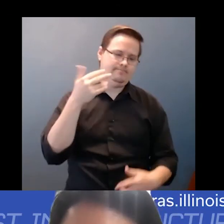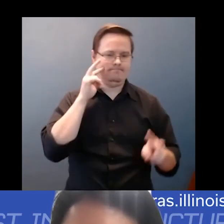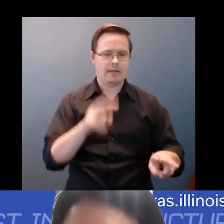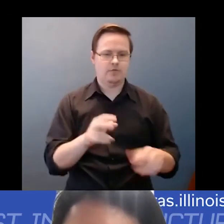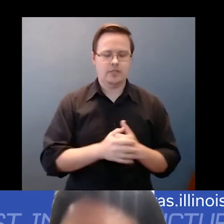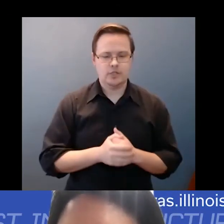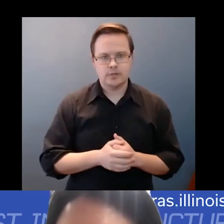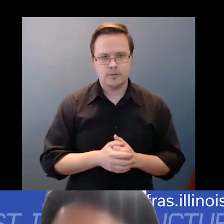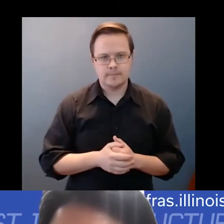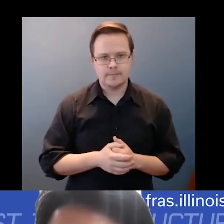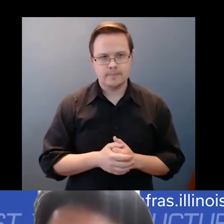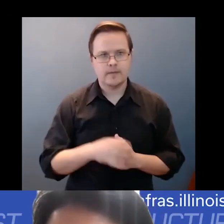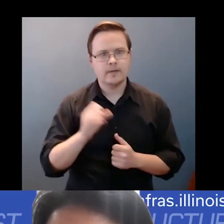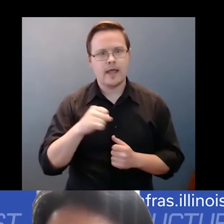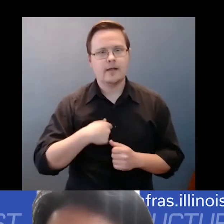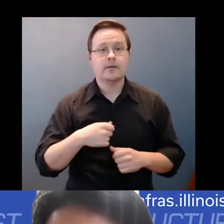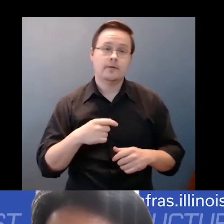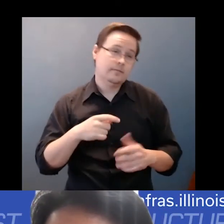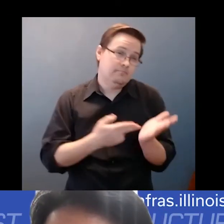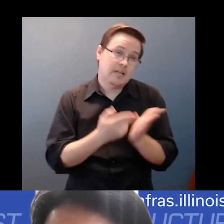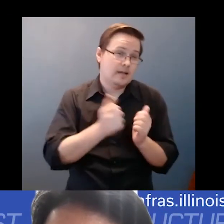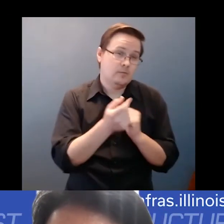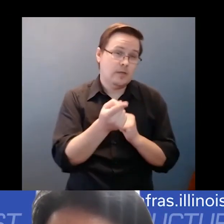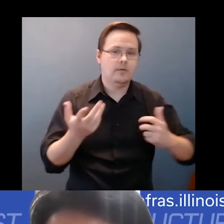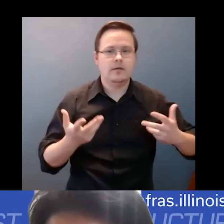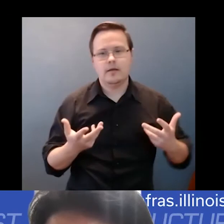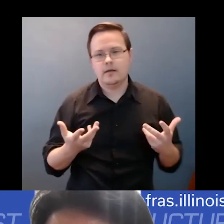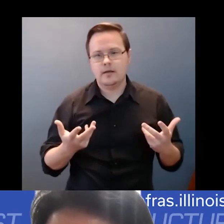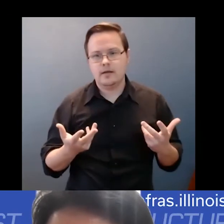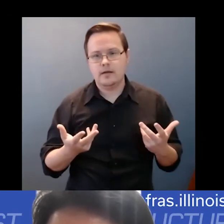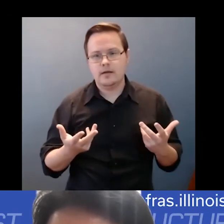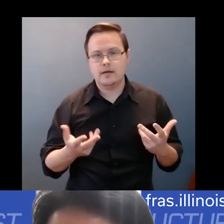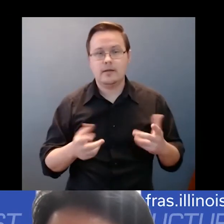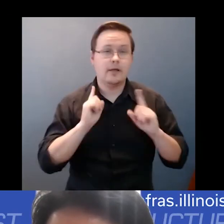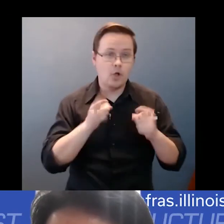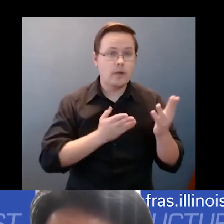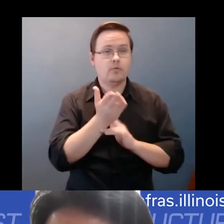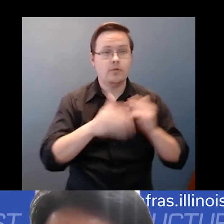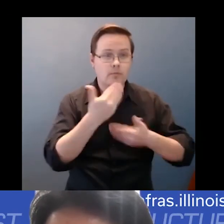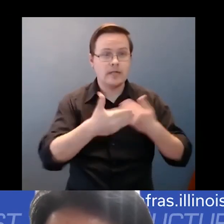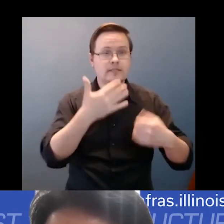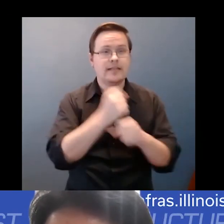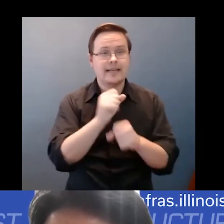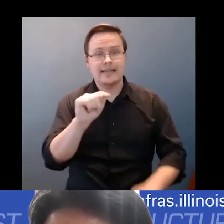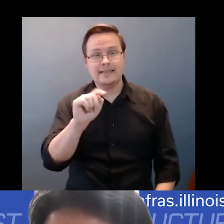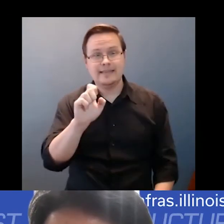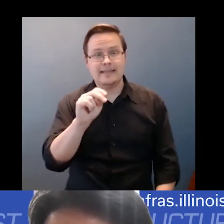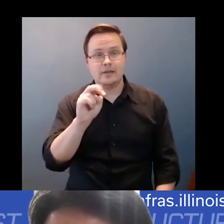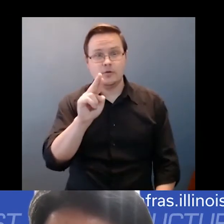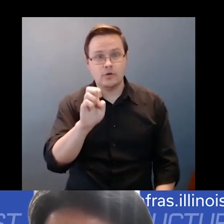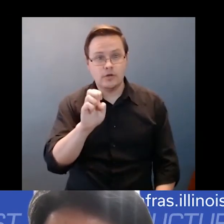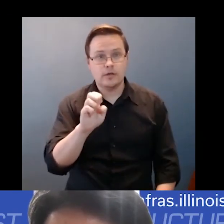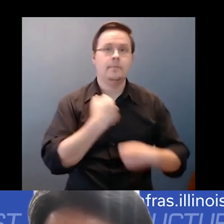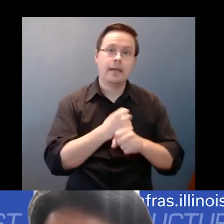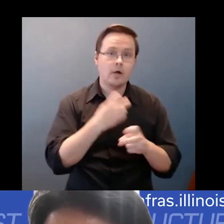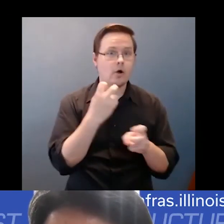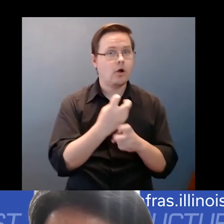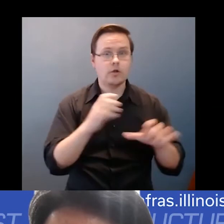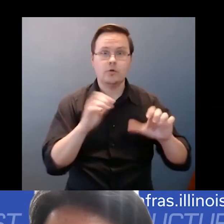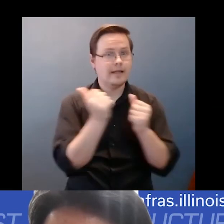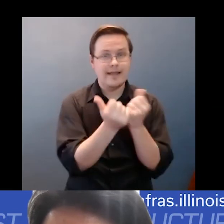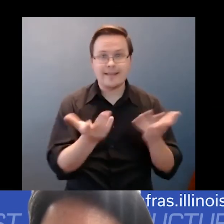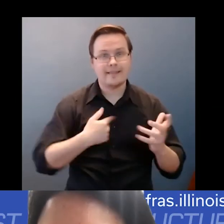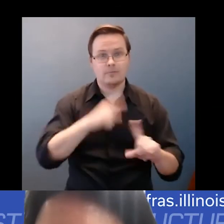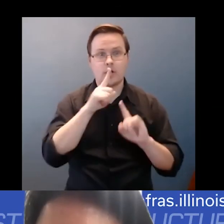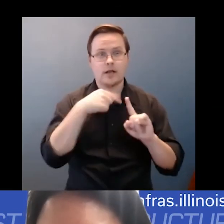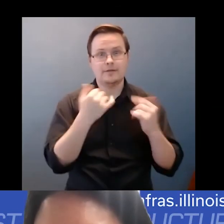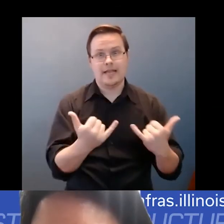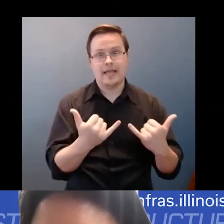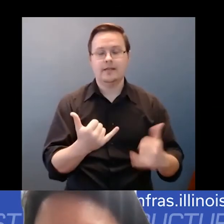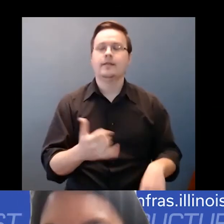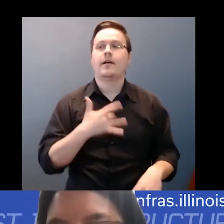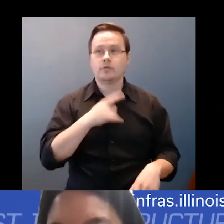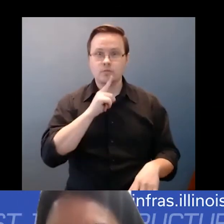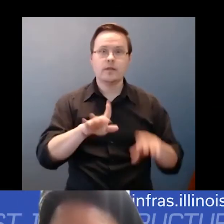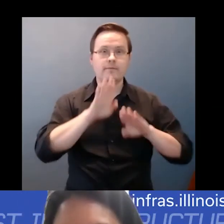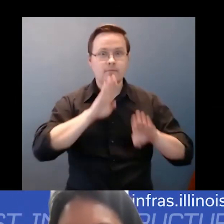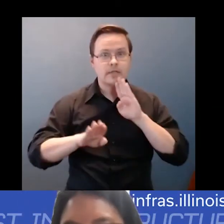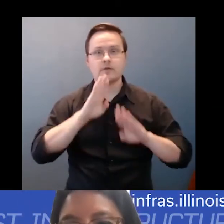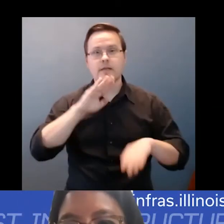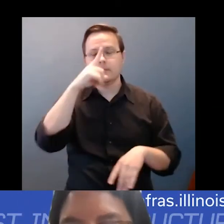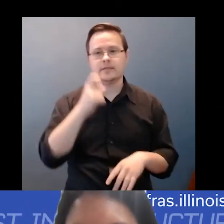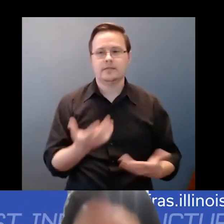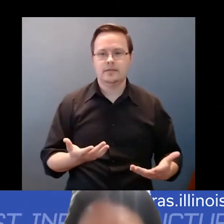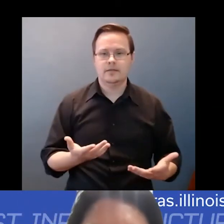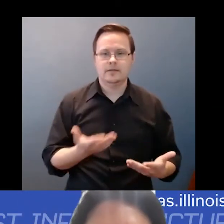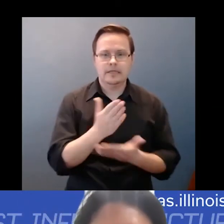So really great observation, um, yeah I to be completely honest I feel like, you know, going through the process of getting tenure. It made it really hard to do any of these things that I'm talking about today and I found it quite frustrating because